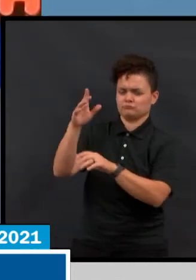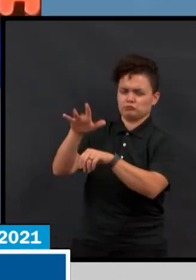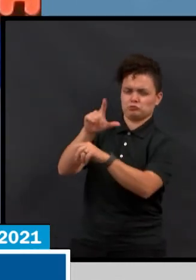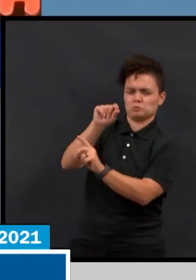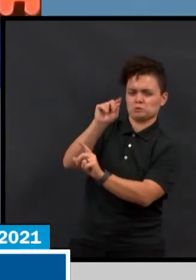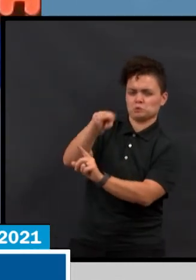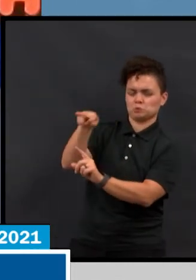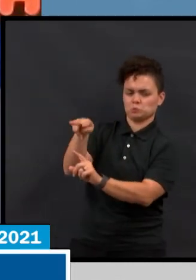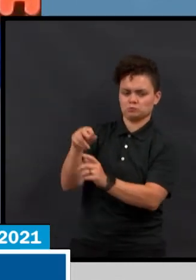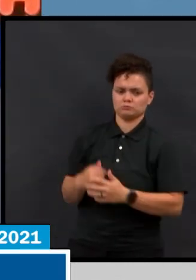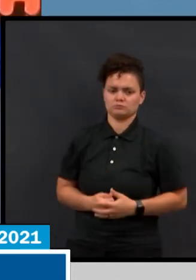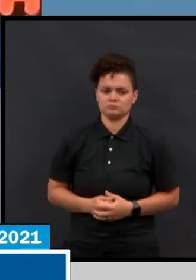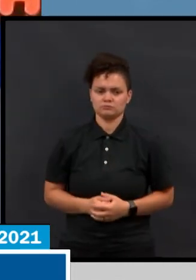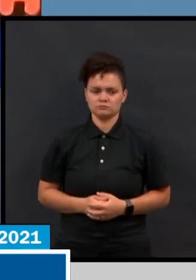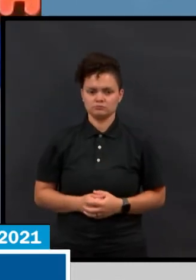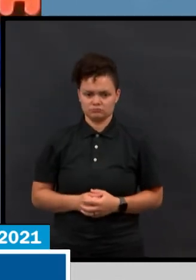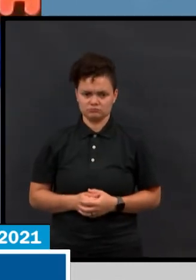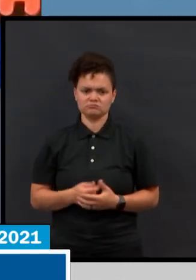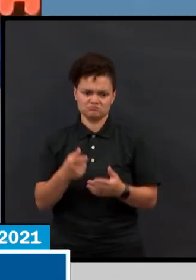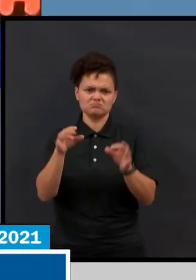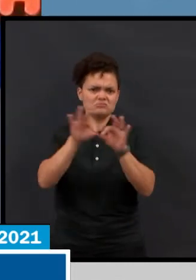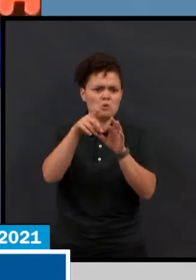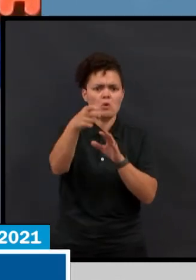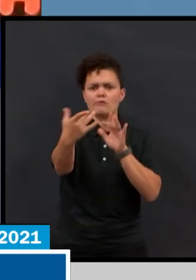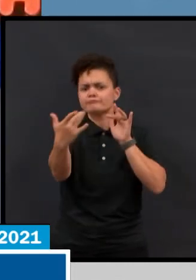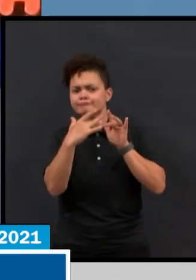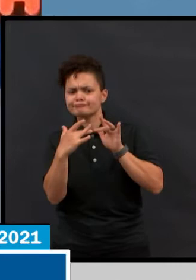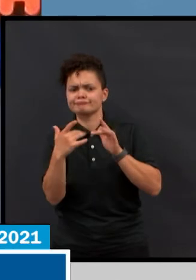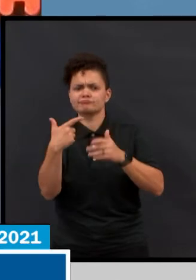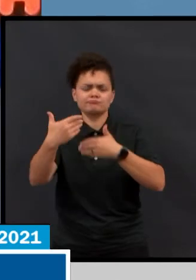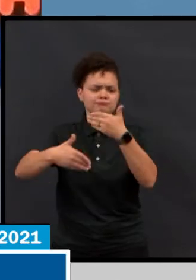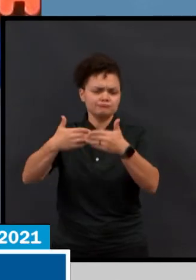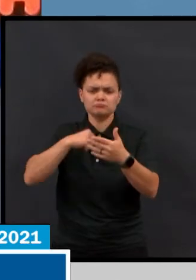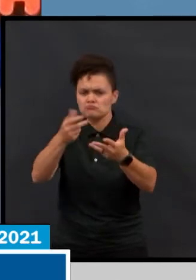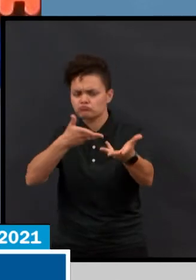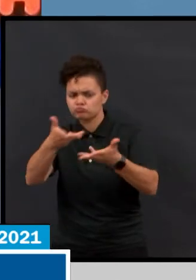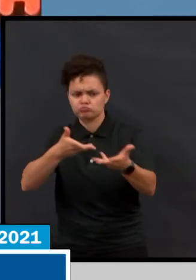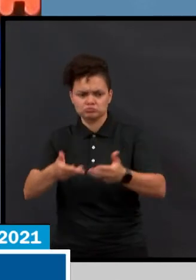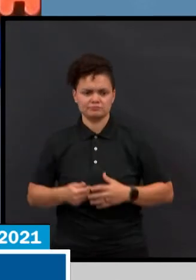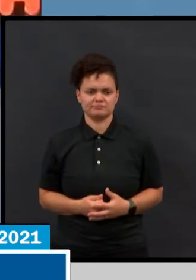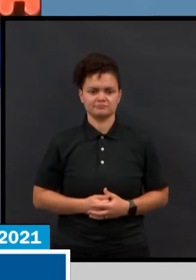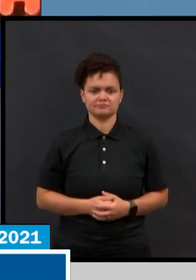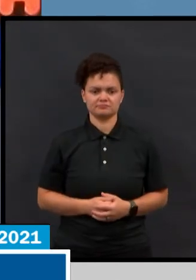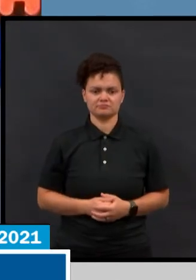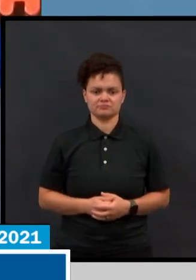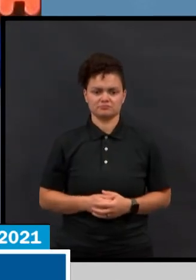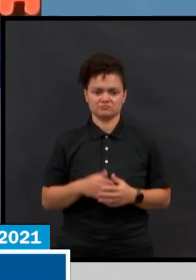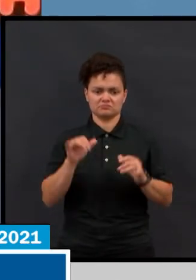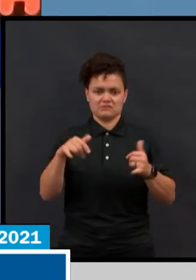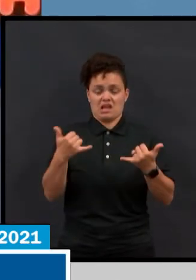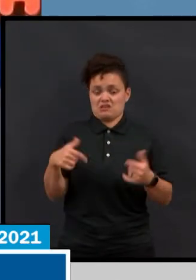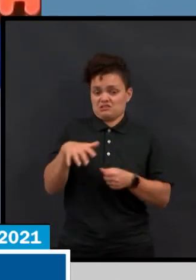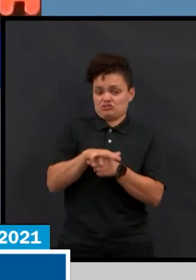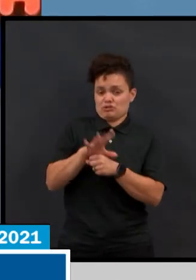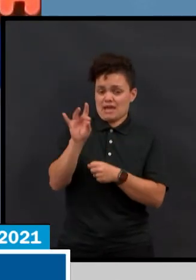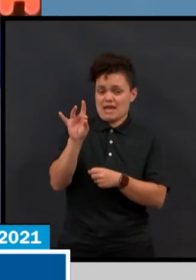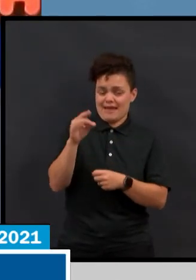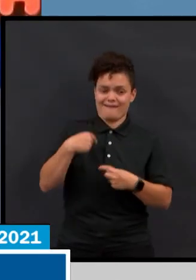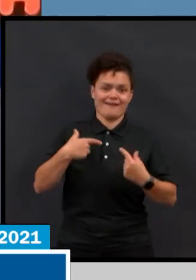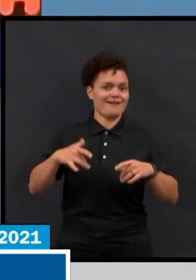go through redistricting so those are the few things happening in the district i'm excited to be a part of this cabinet in the community and i'm really excited now to talk about our cabinet and